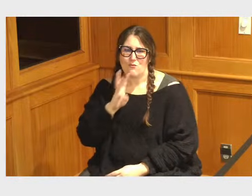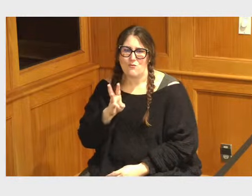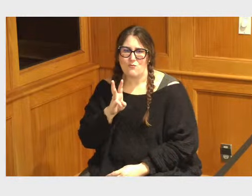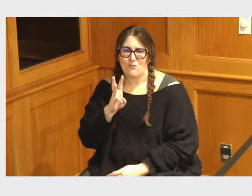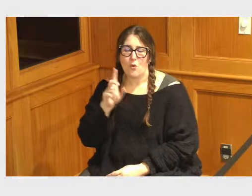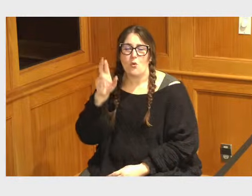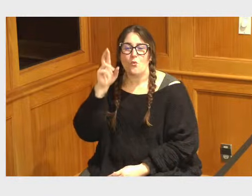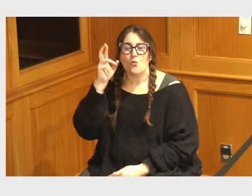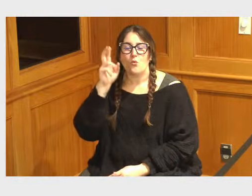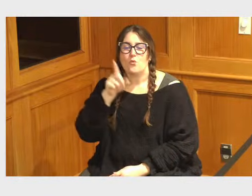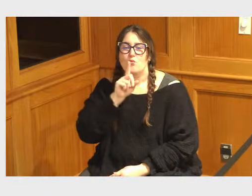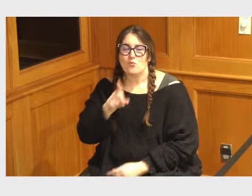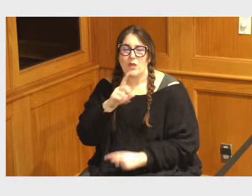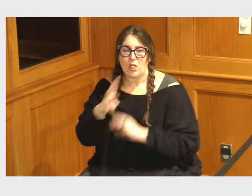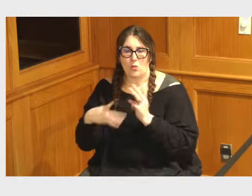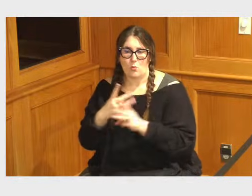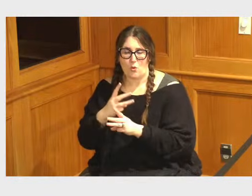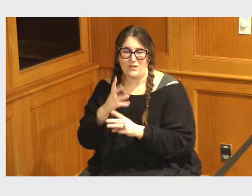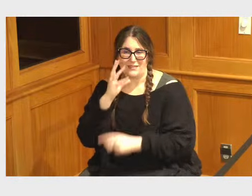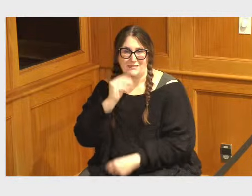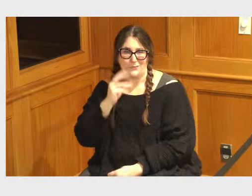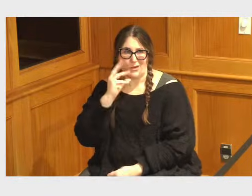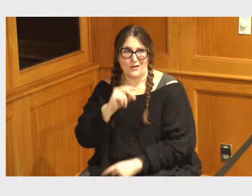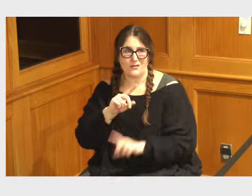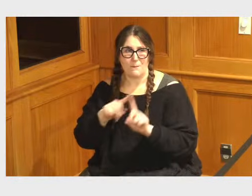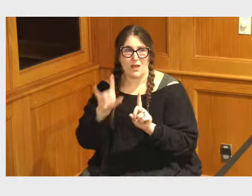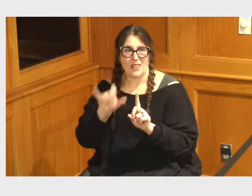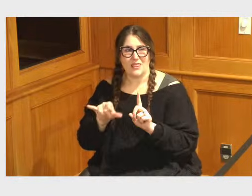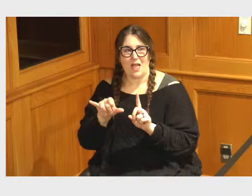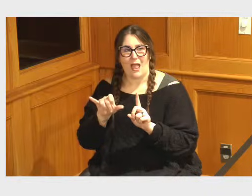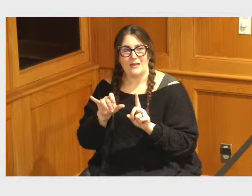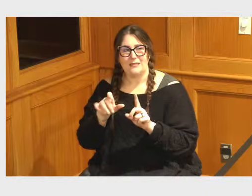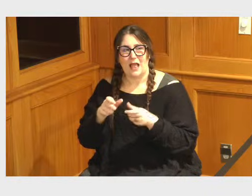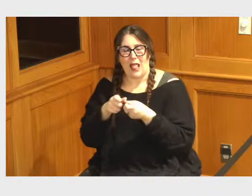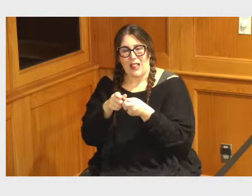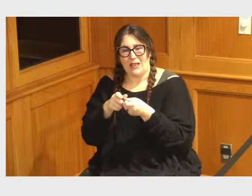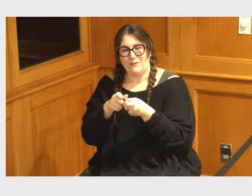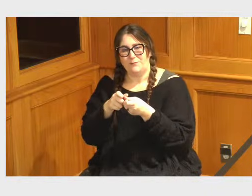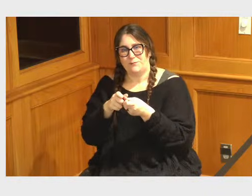respond. But in addition to the lack of a sort of development infrastructure outside the city,